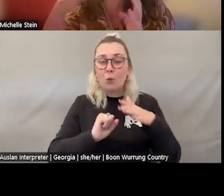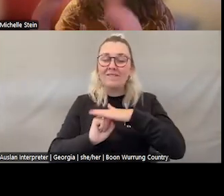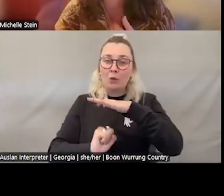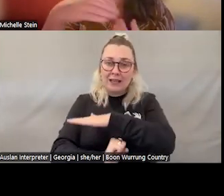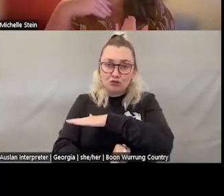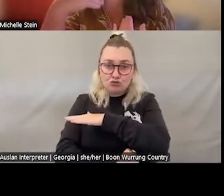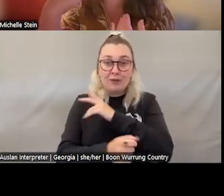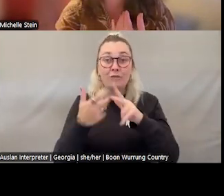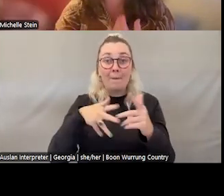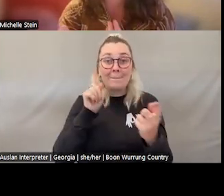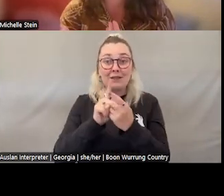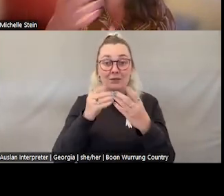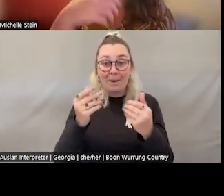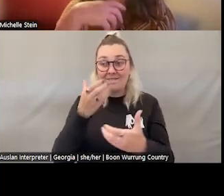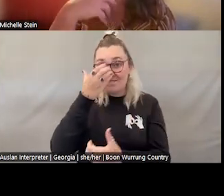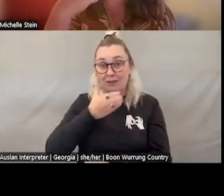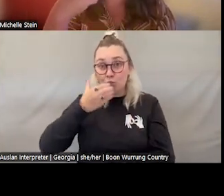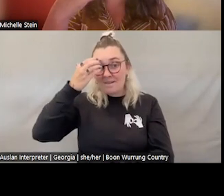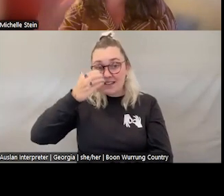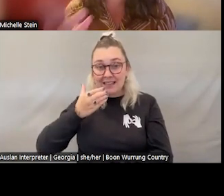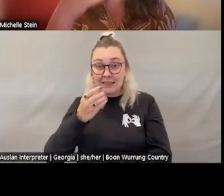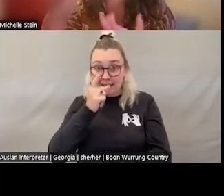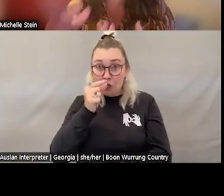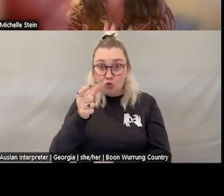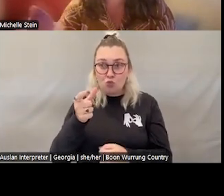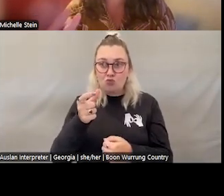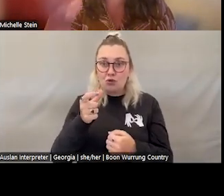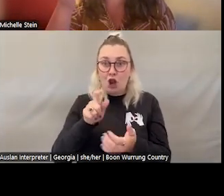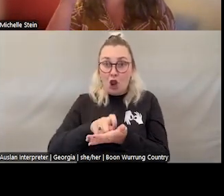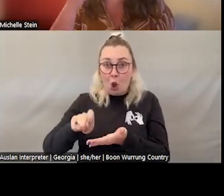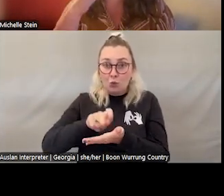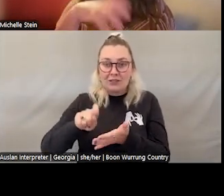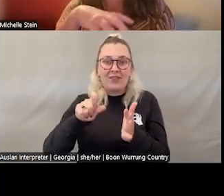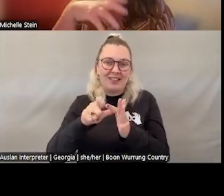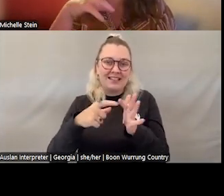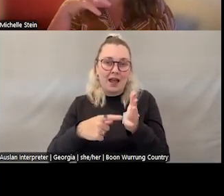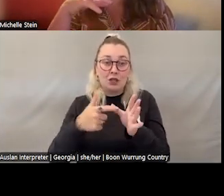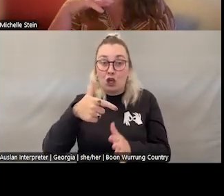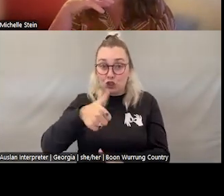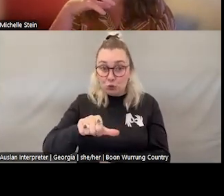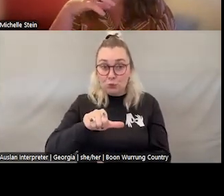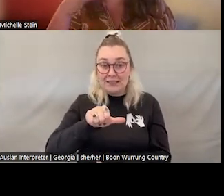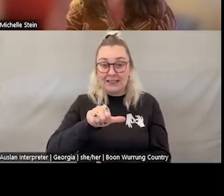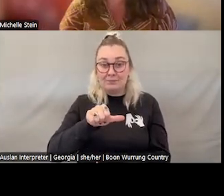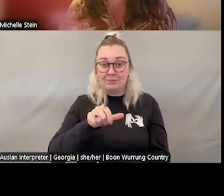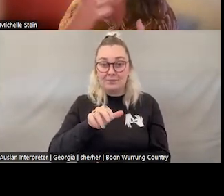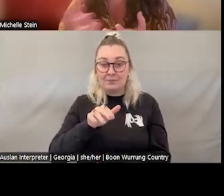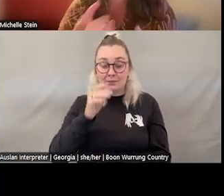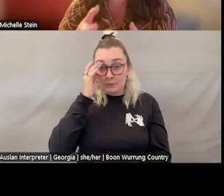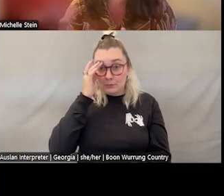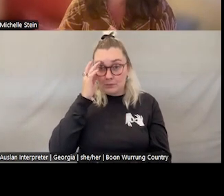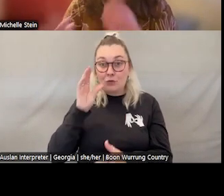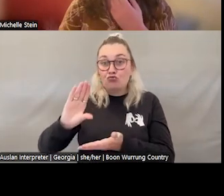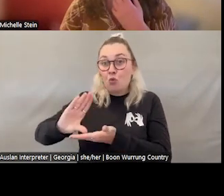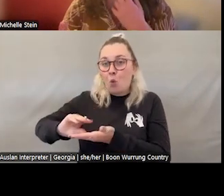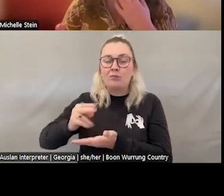if you're meeting face to face can you capture the notes and the data using a voice recorder on